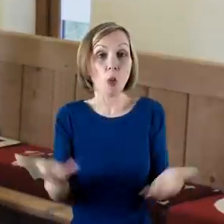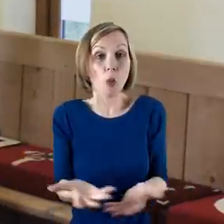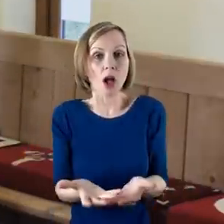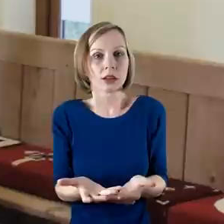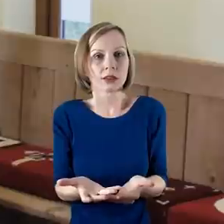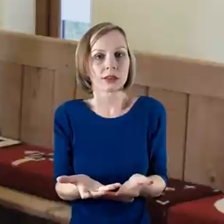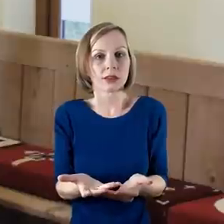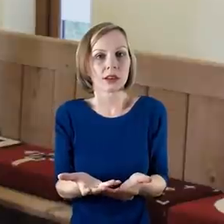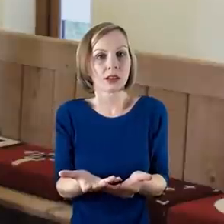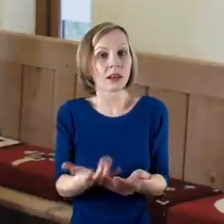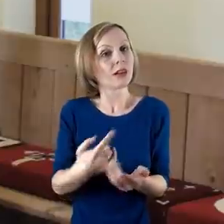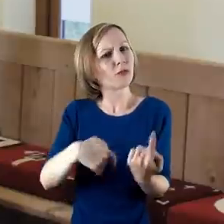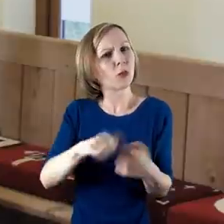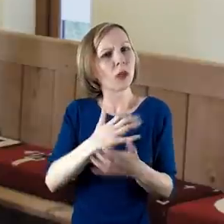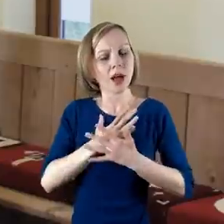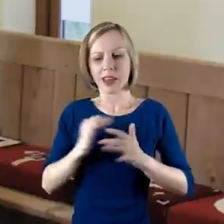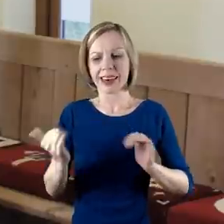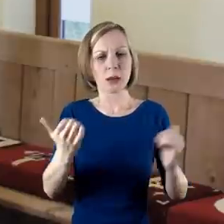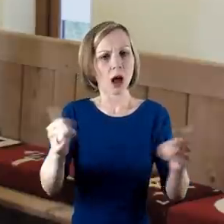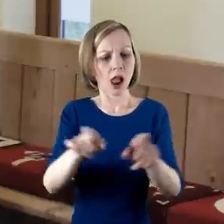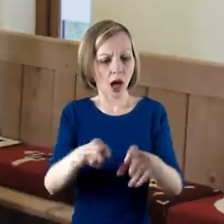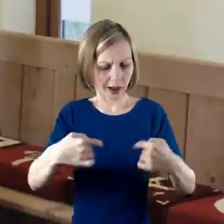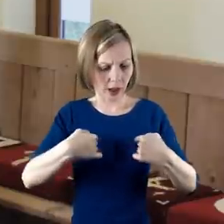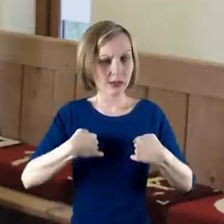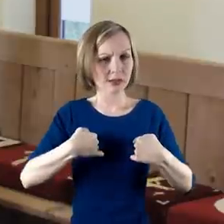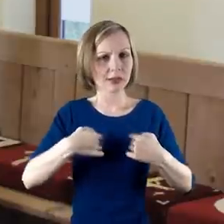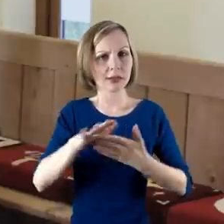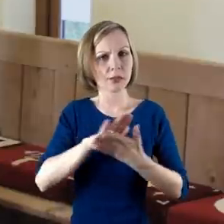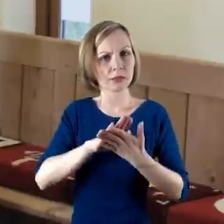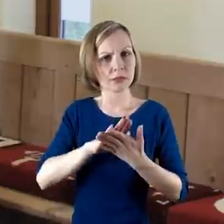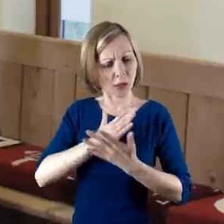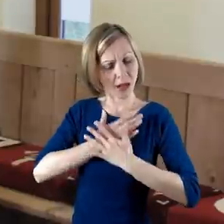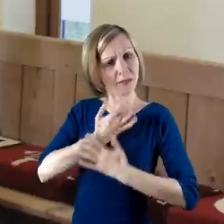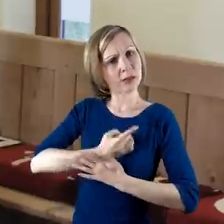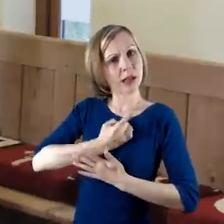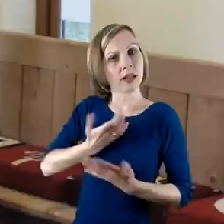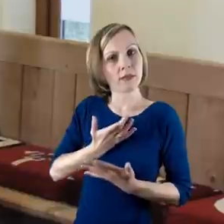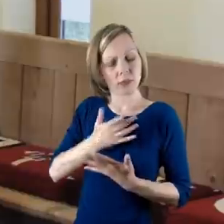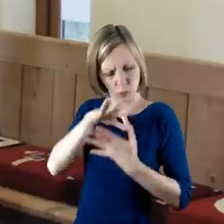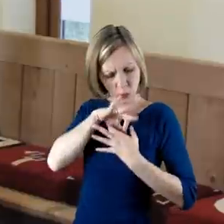we are to love ourselves, to reconnect with ourselves, to understand our worth.